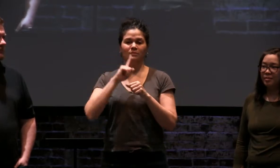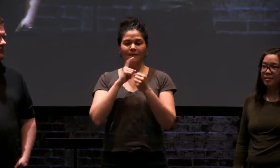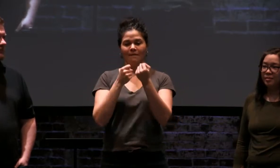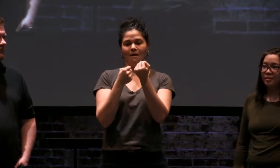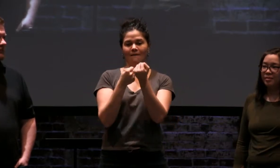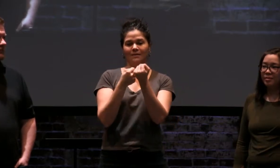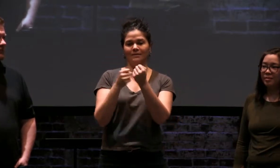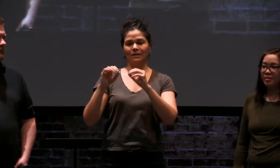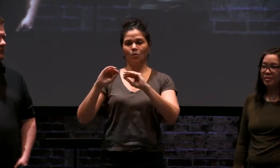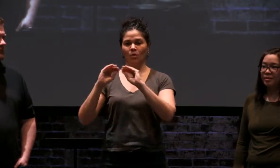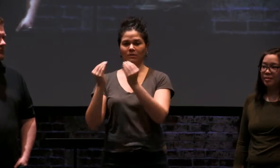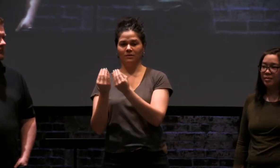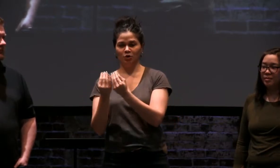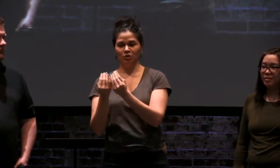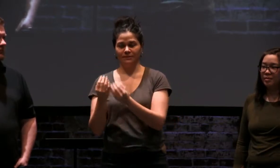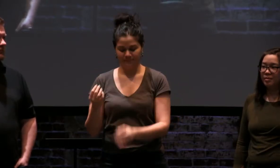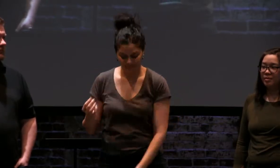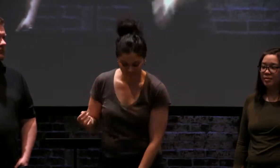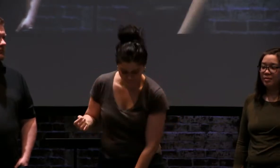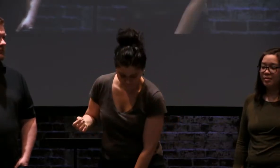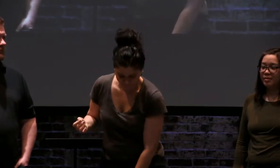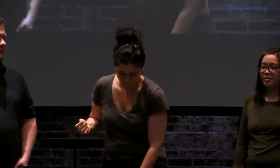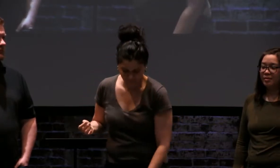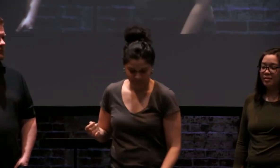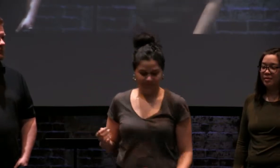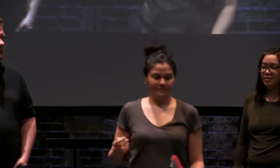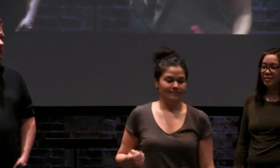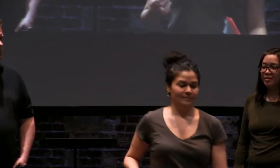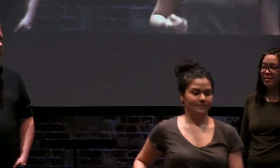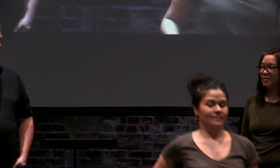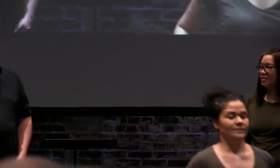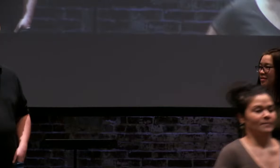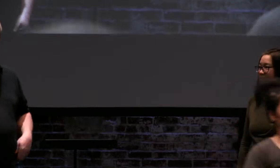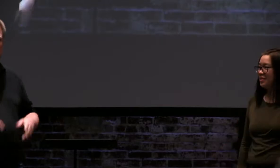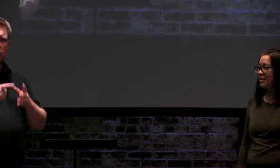This group represents the National Deaf Advocacy Organization.